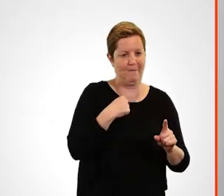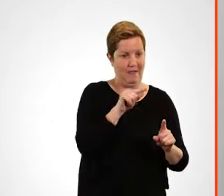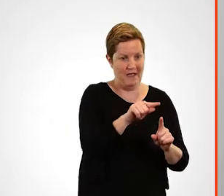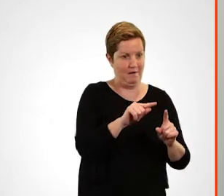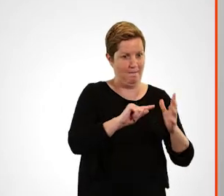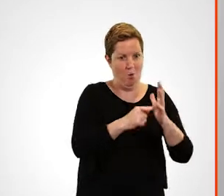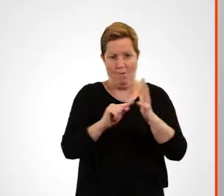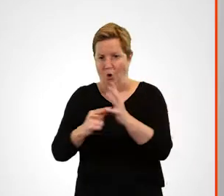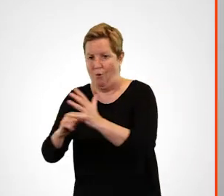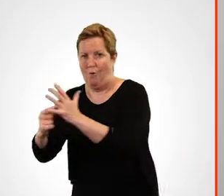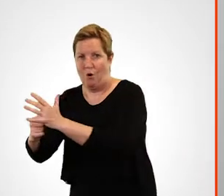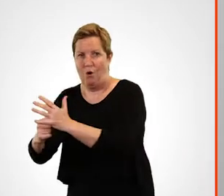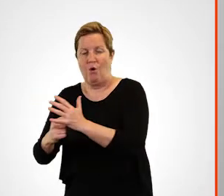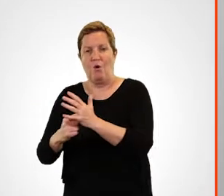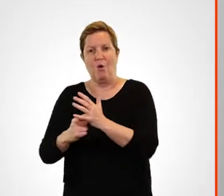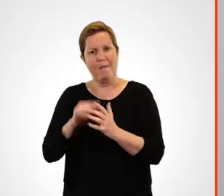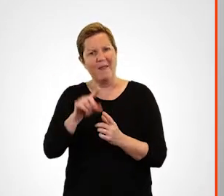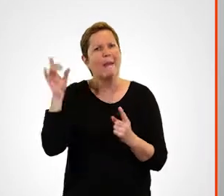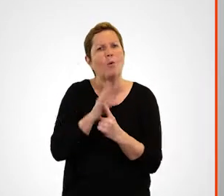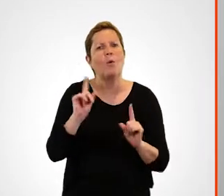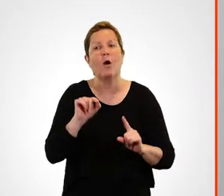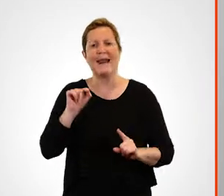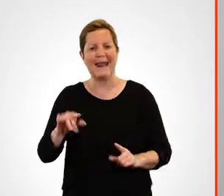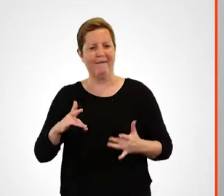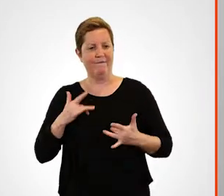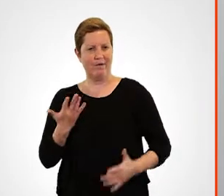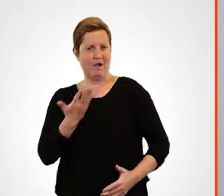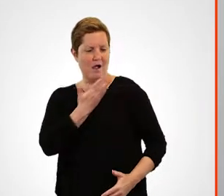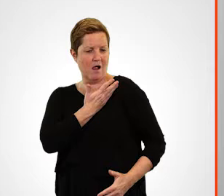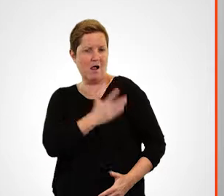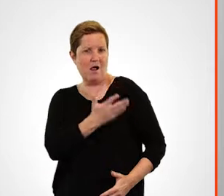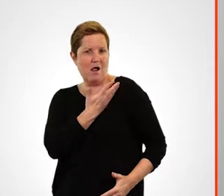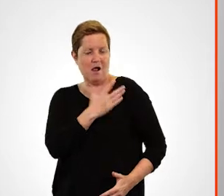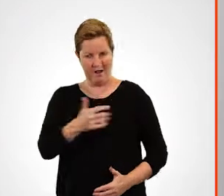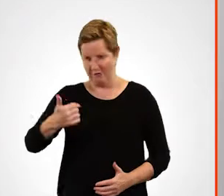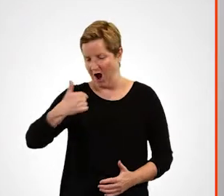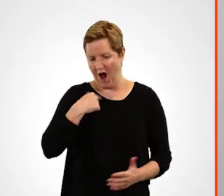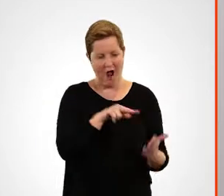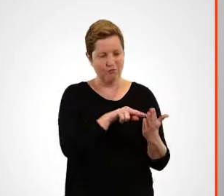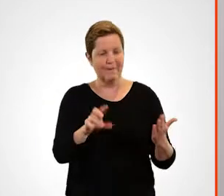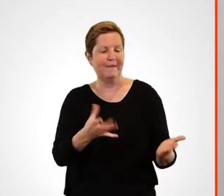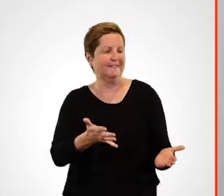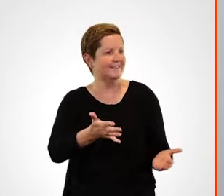What was important about it was that he was so proud of himself, he himself had this image he had read this whole book.